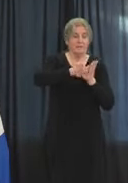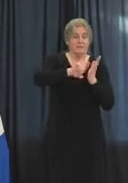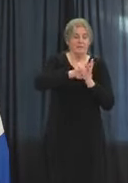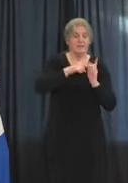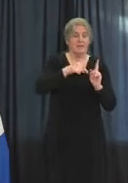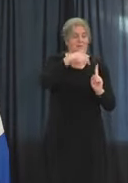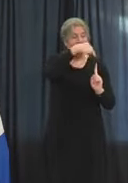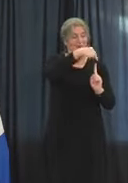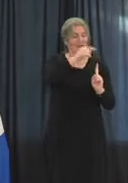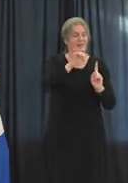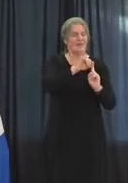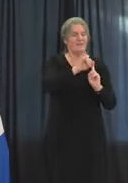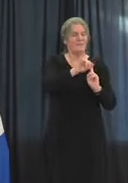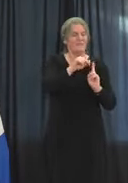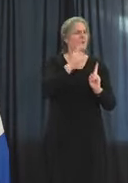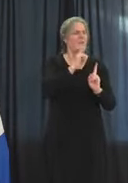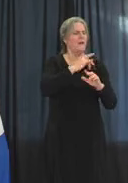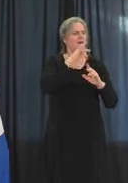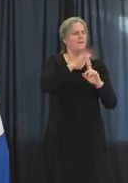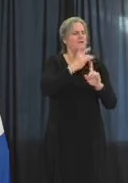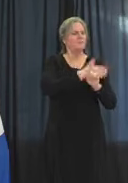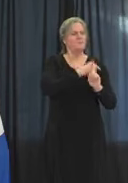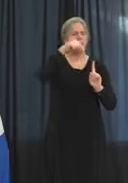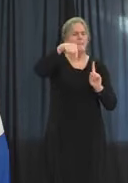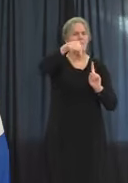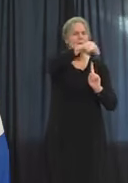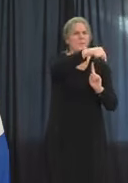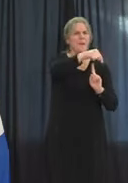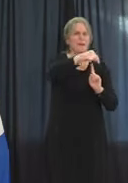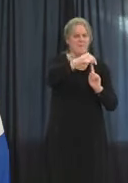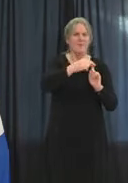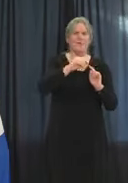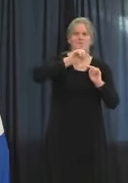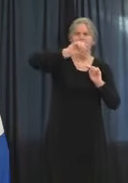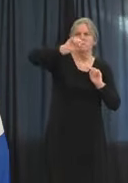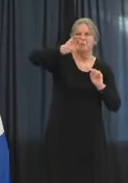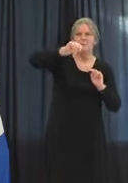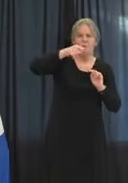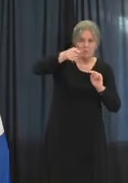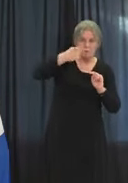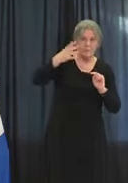investigations are around cases. There will be certain settings